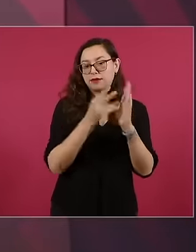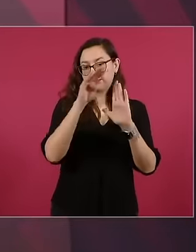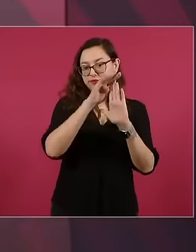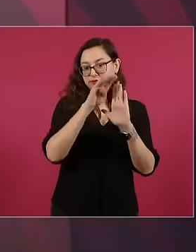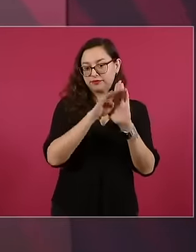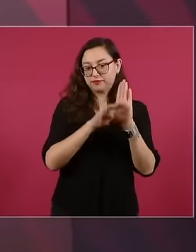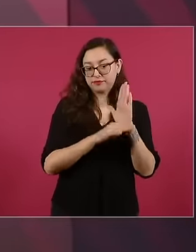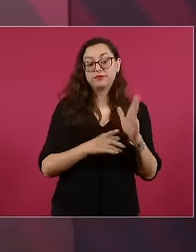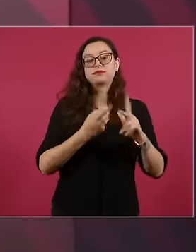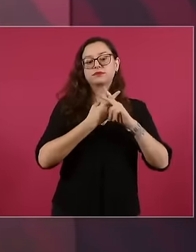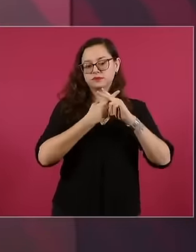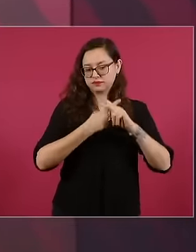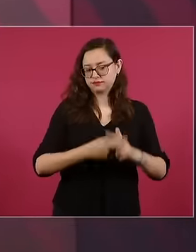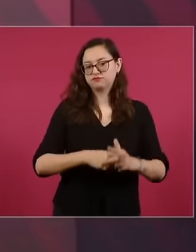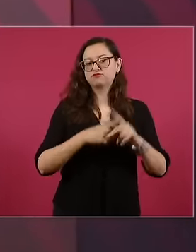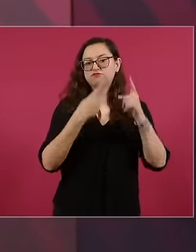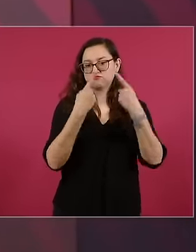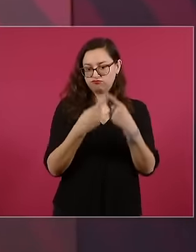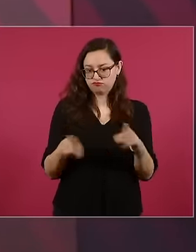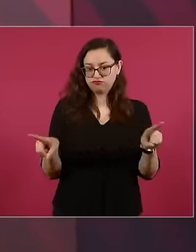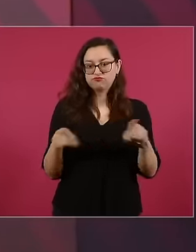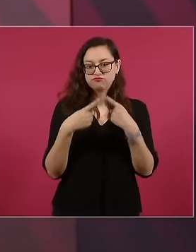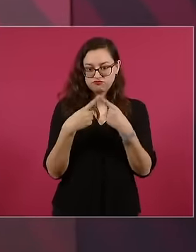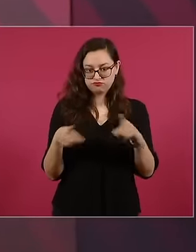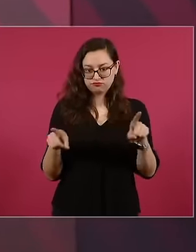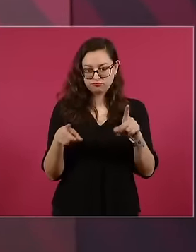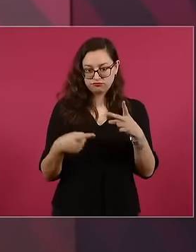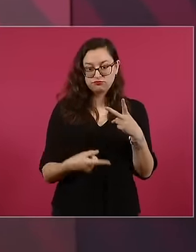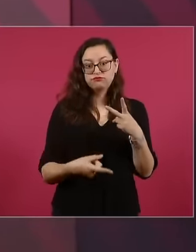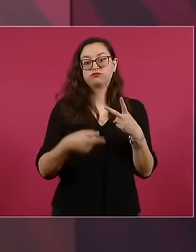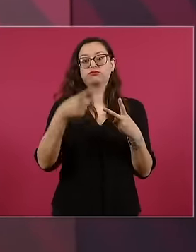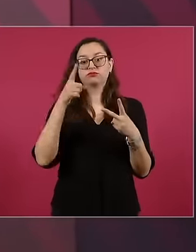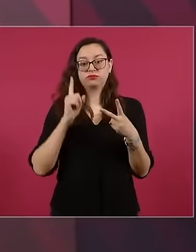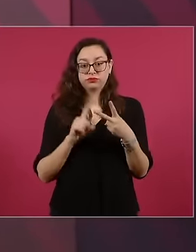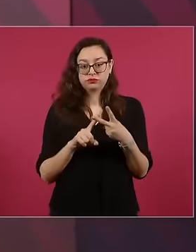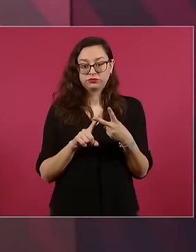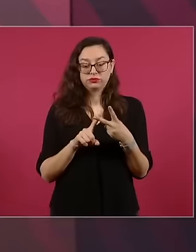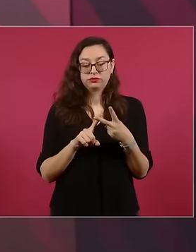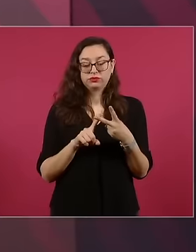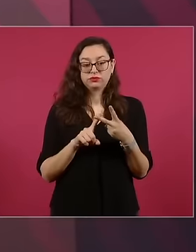eh it's mariachi music